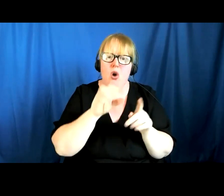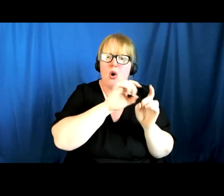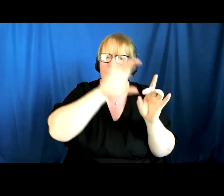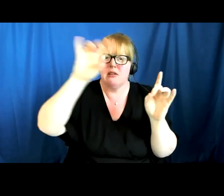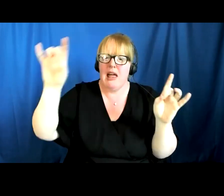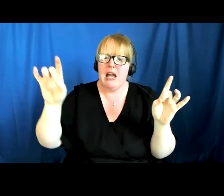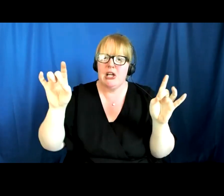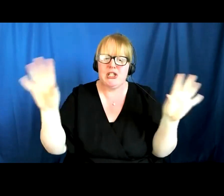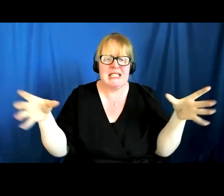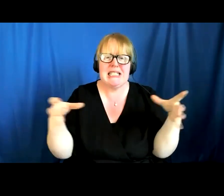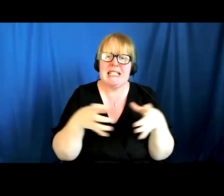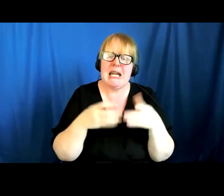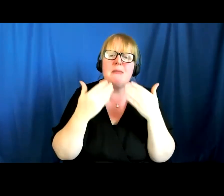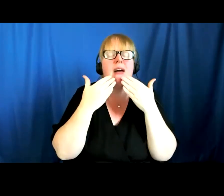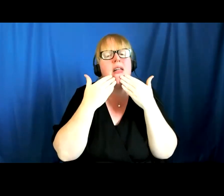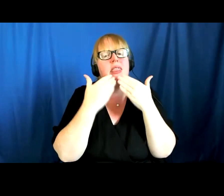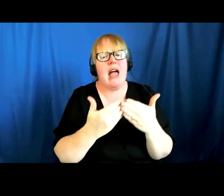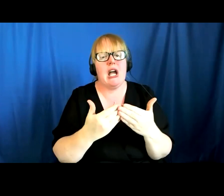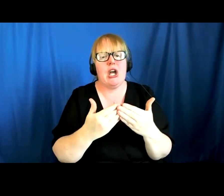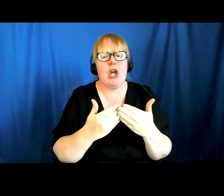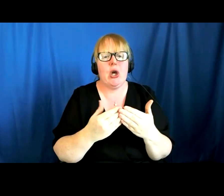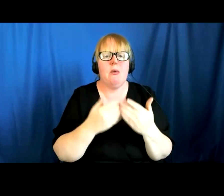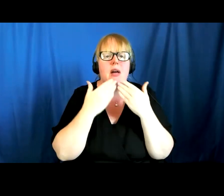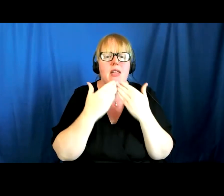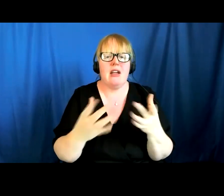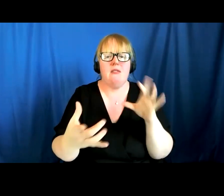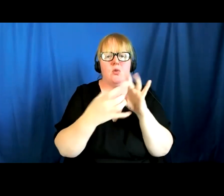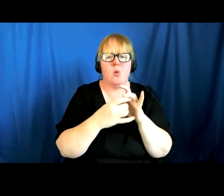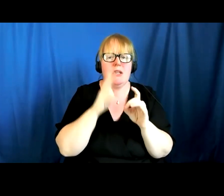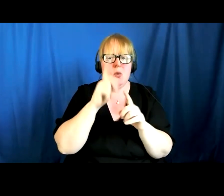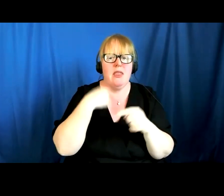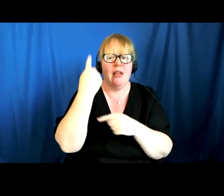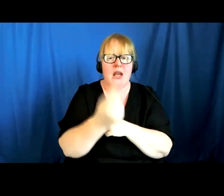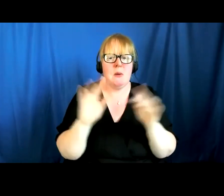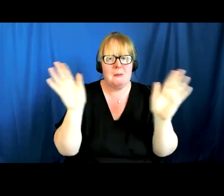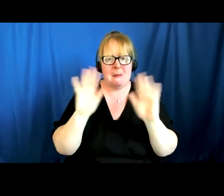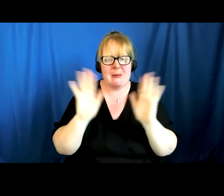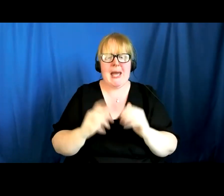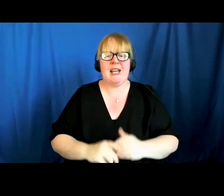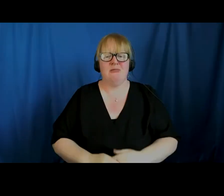Thank you so much and hope to see the next one. Thank you!